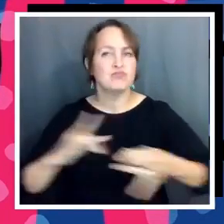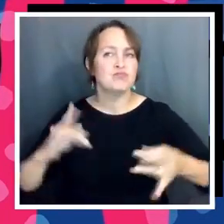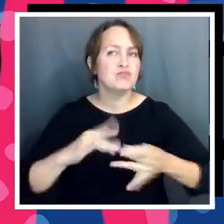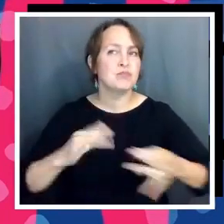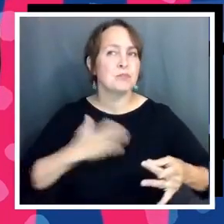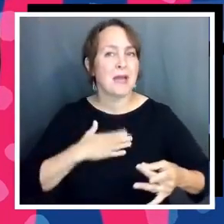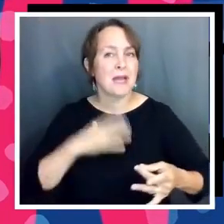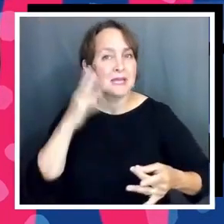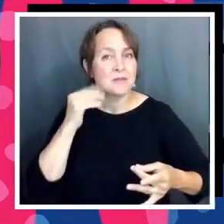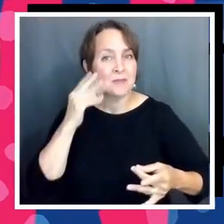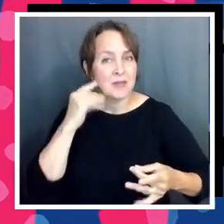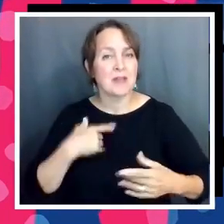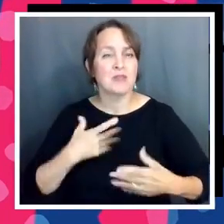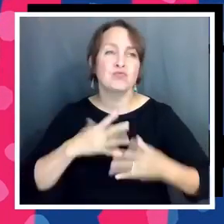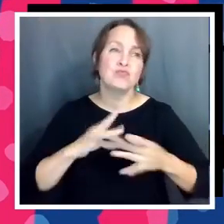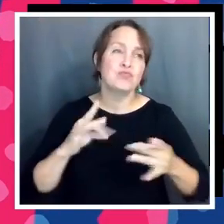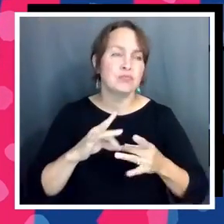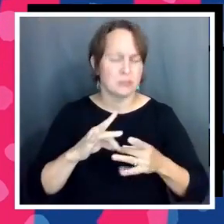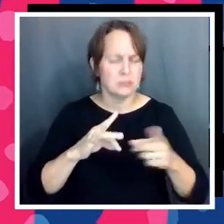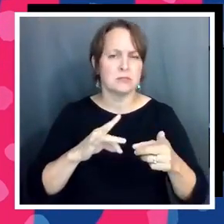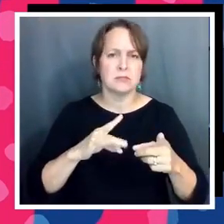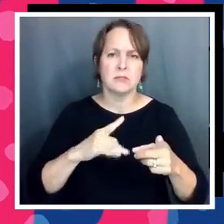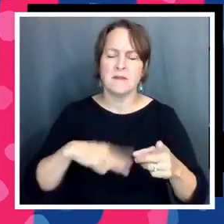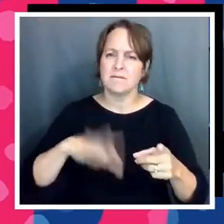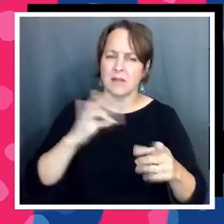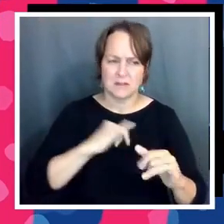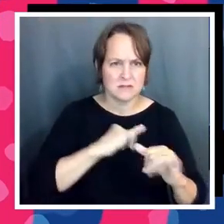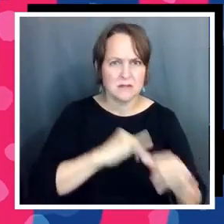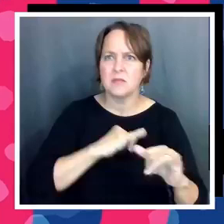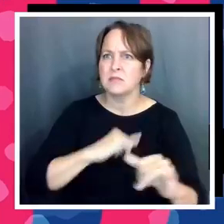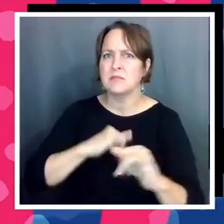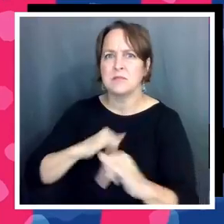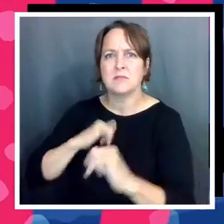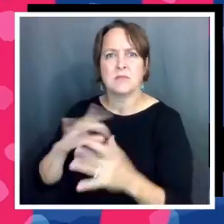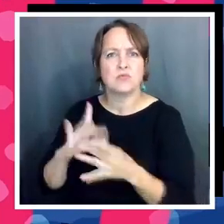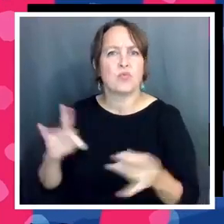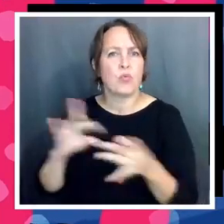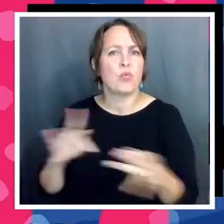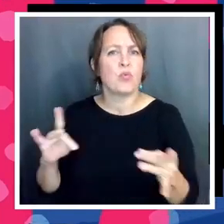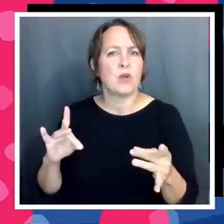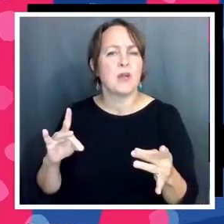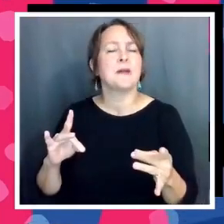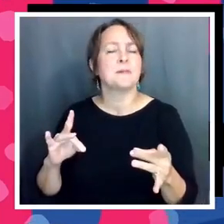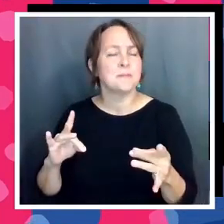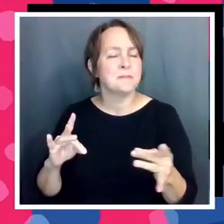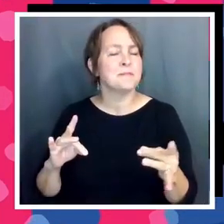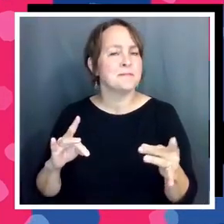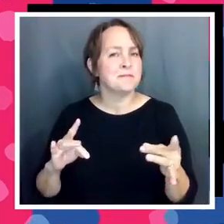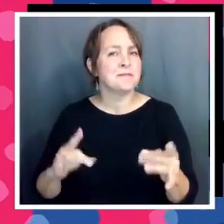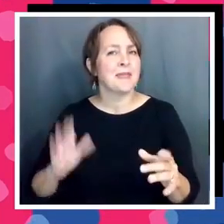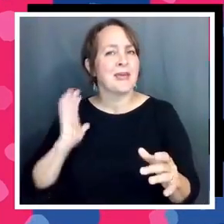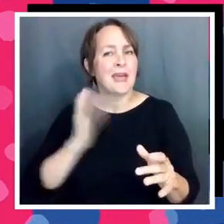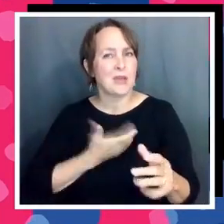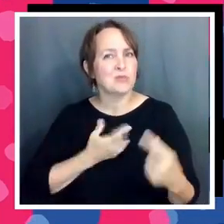CONVERSATIONS, REACHING OUT TO PEOPLE AND CREATING BONDS AMONG PEOPLE KNOW WHAT YOUR